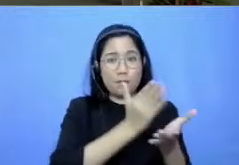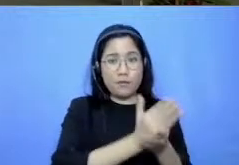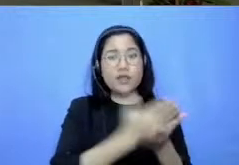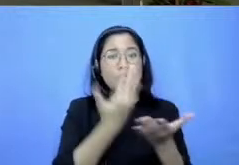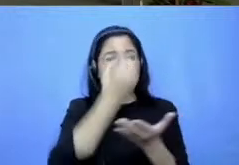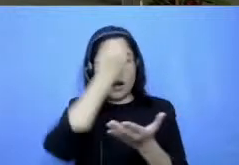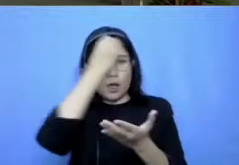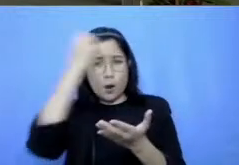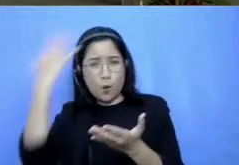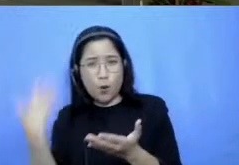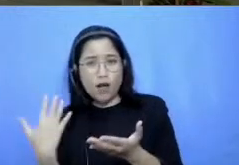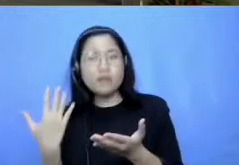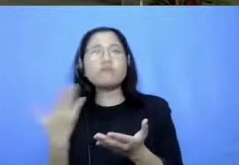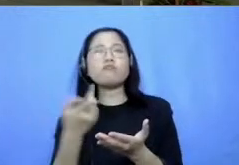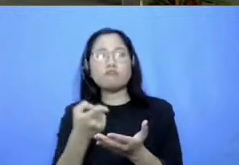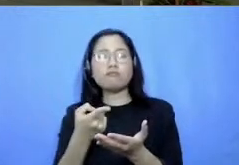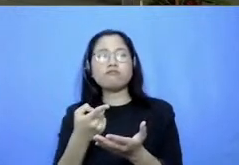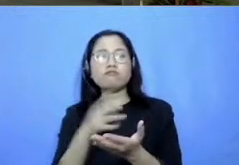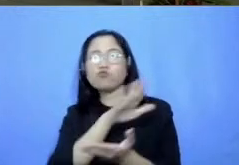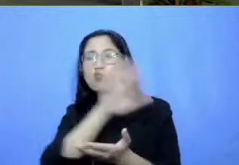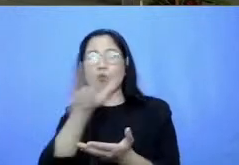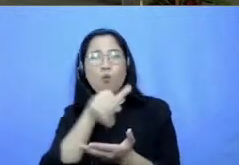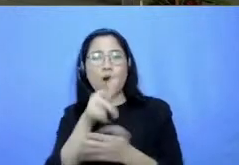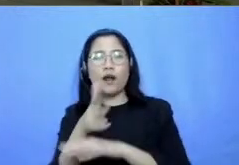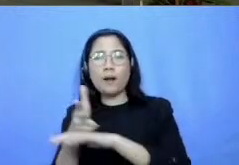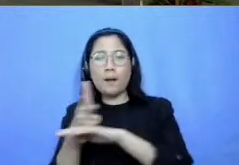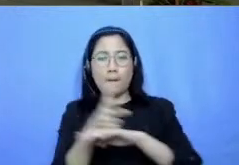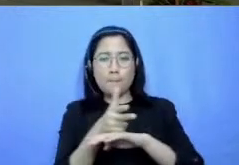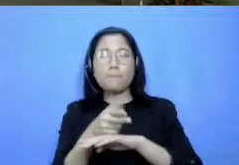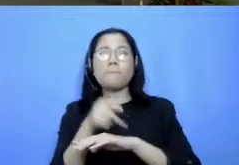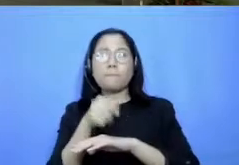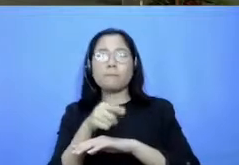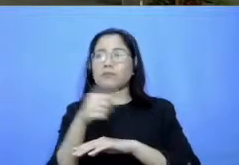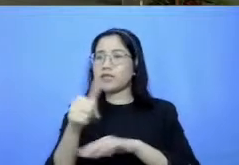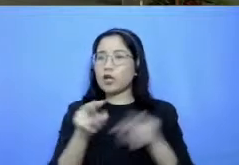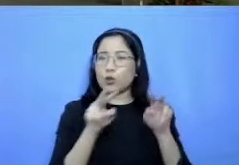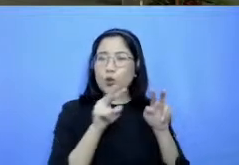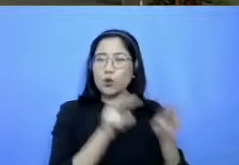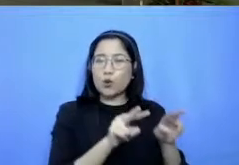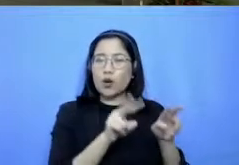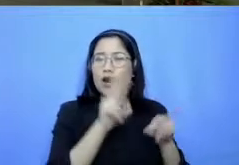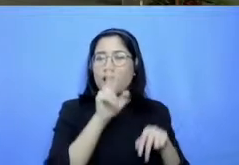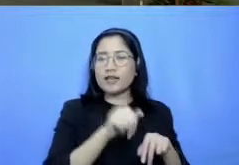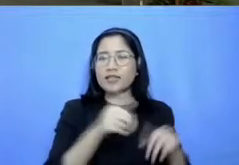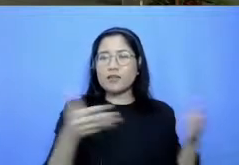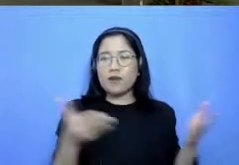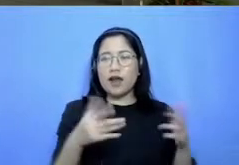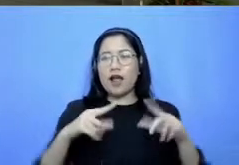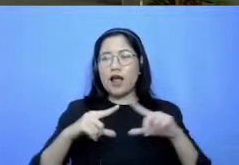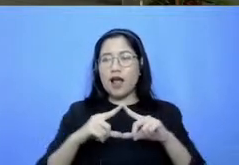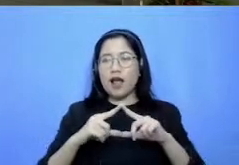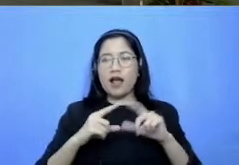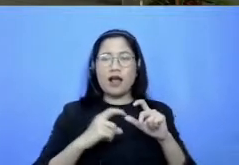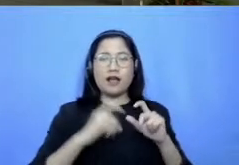has been missed. This is all recorded and later can be watched again abroad. Cronus is a powerful